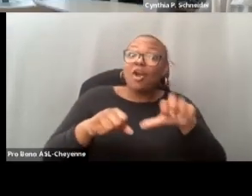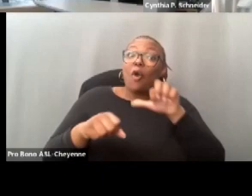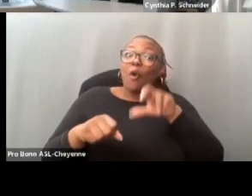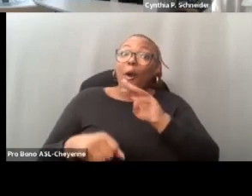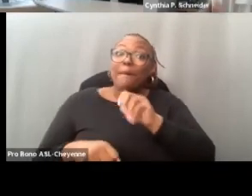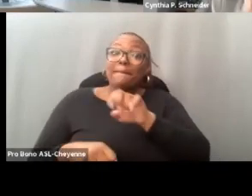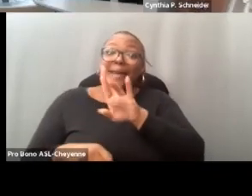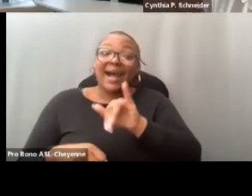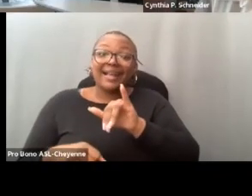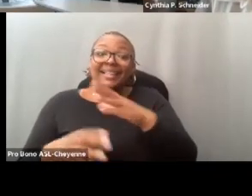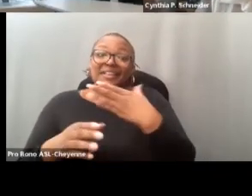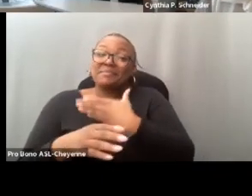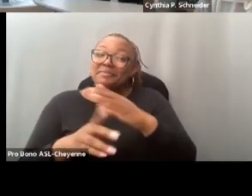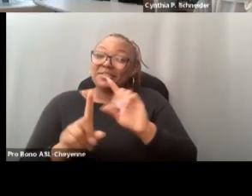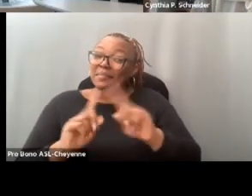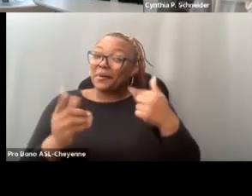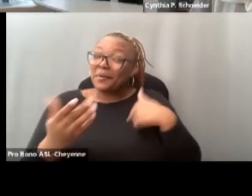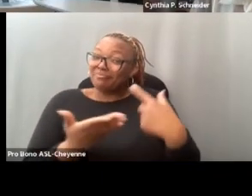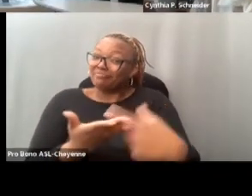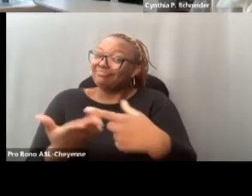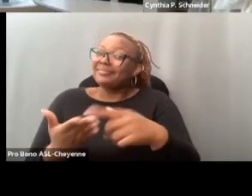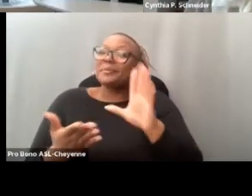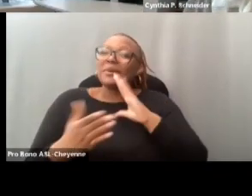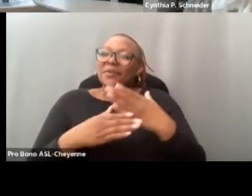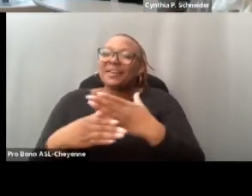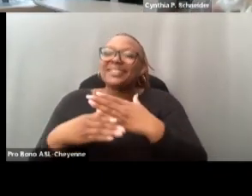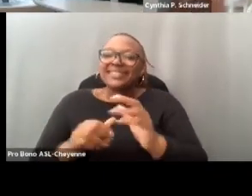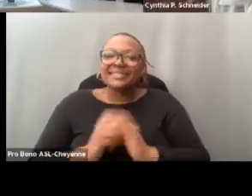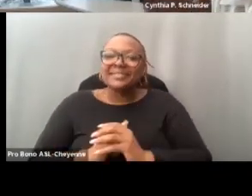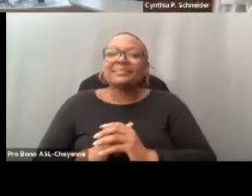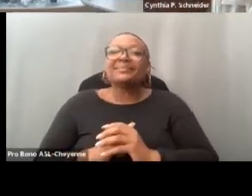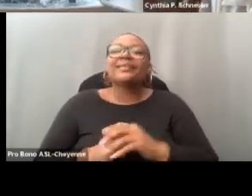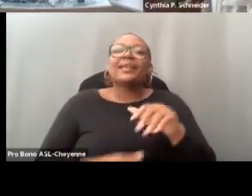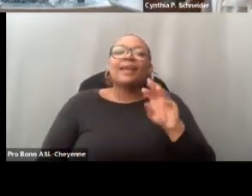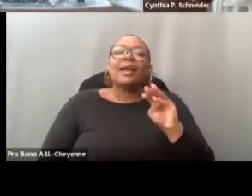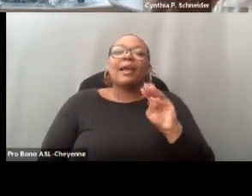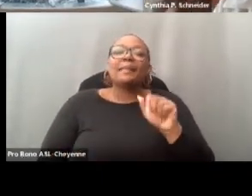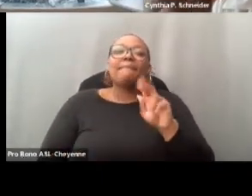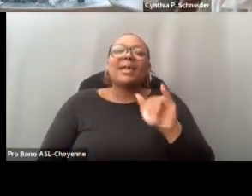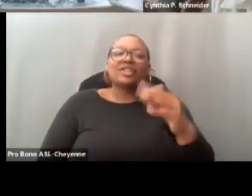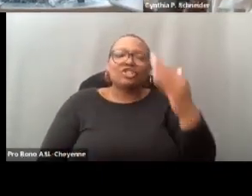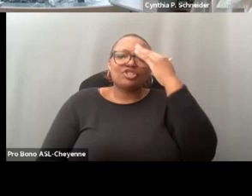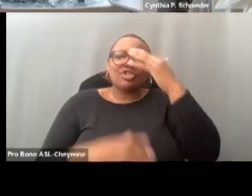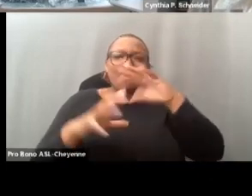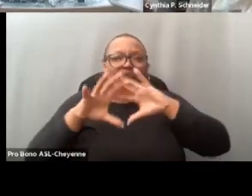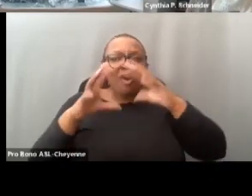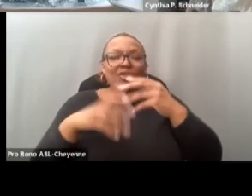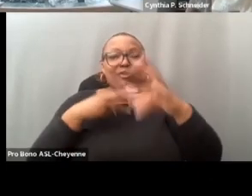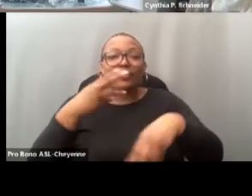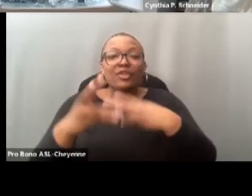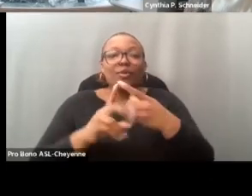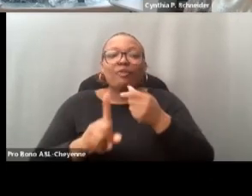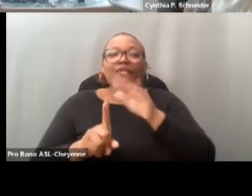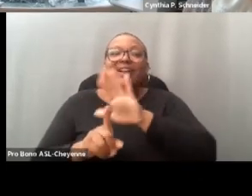But anyway, we'll share it. But Manny is known around the world for his organization